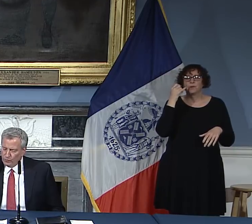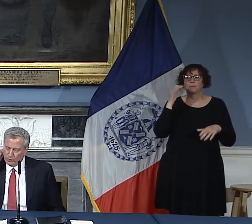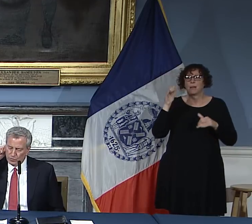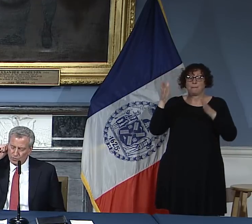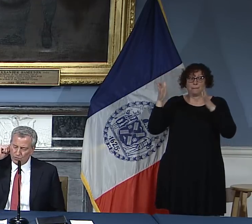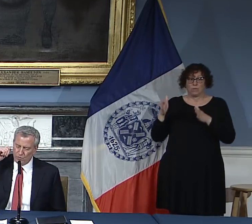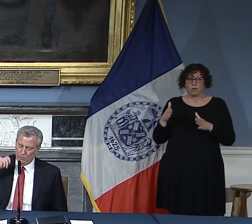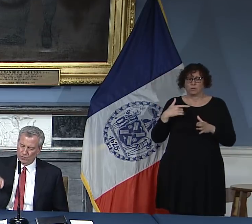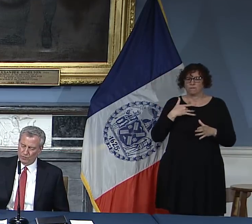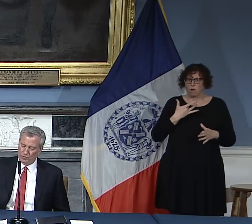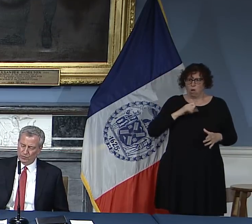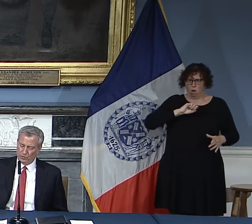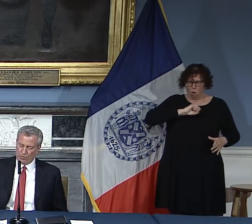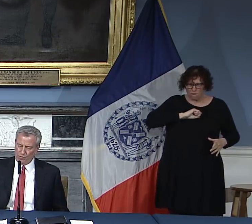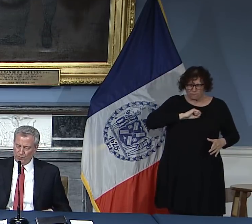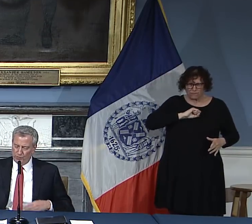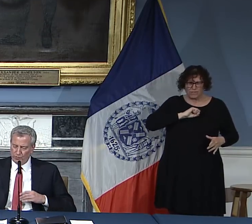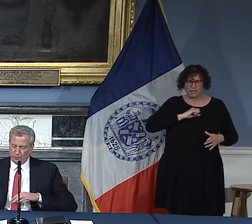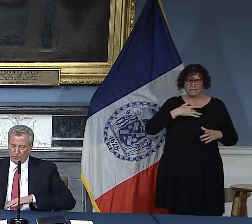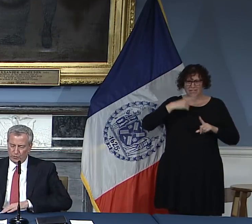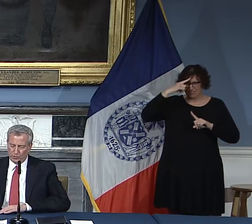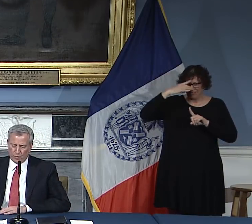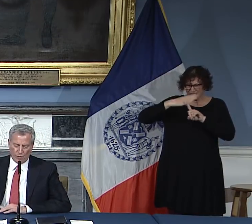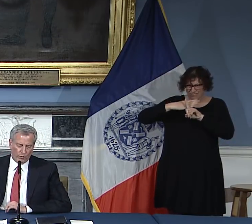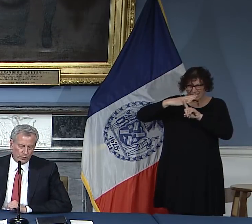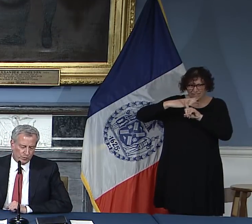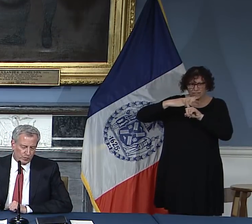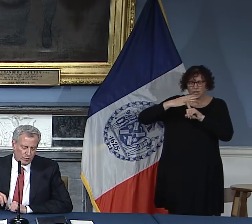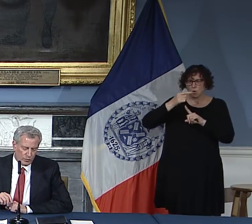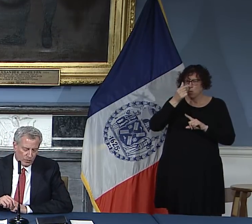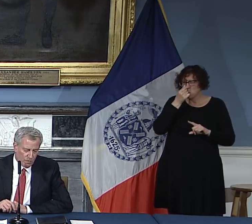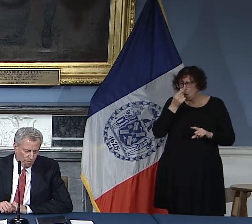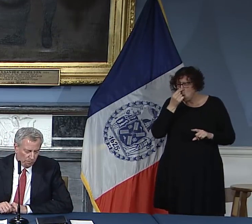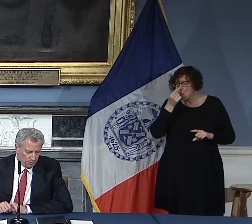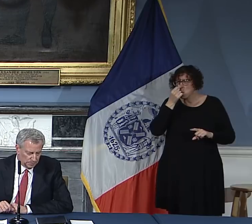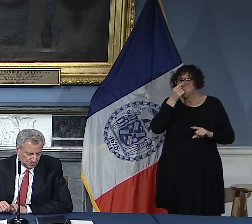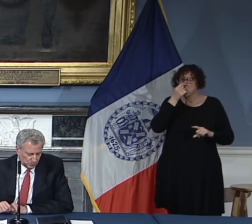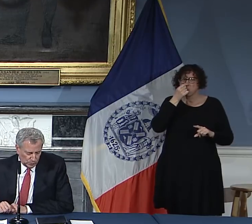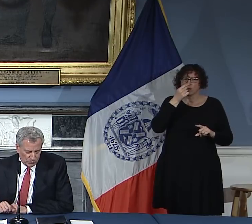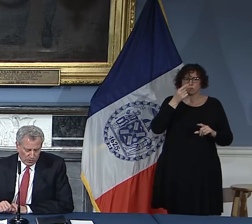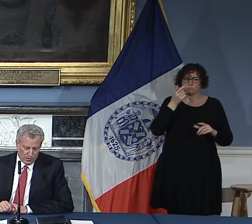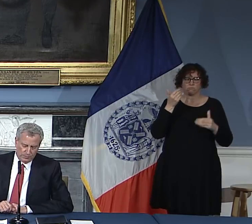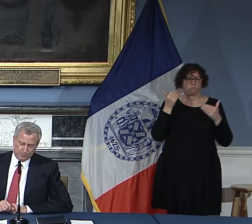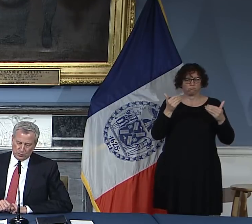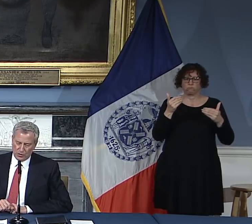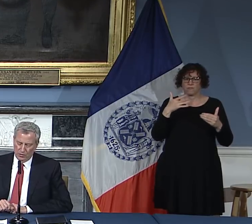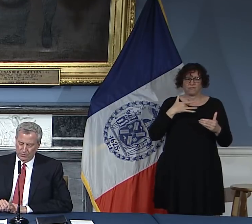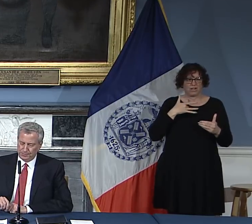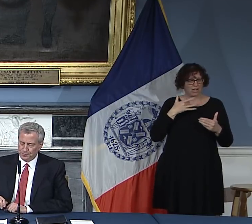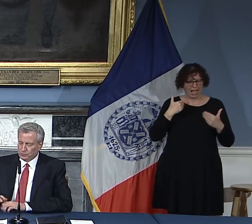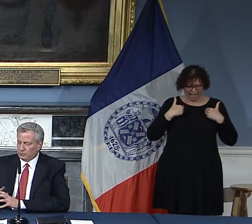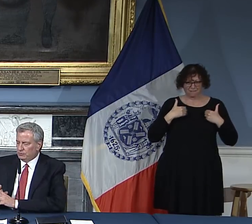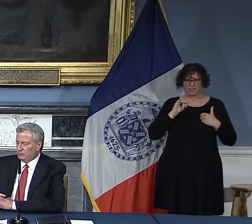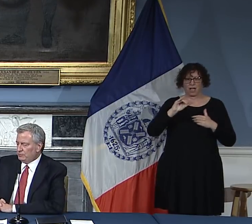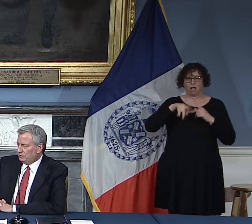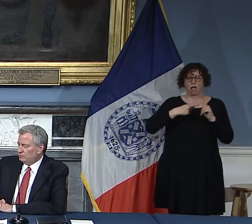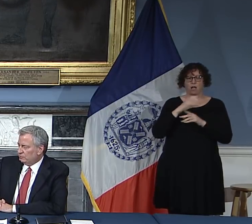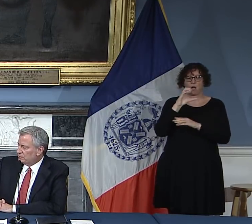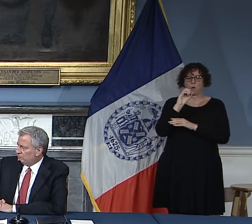DEVELOP SYMPTOMS OF FEVER AND A